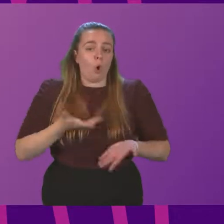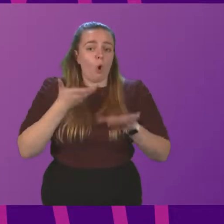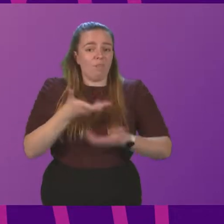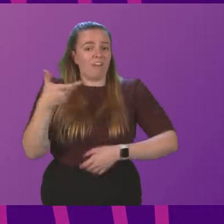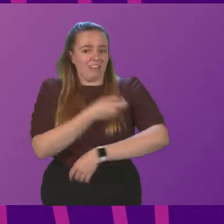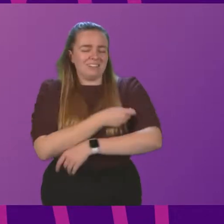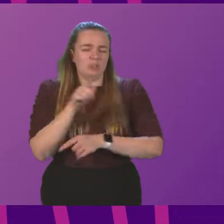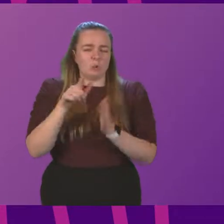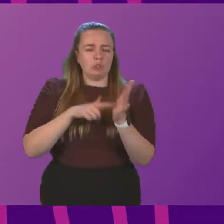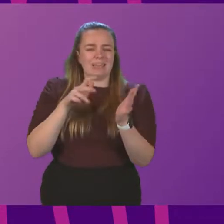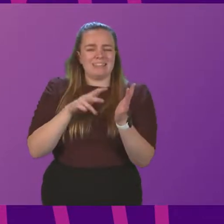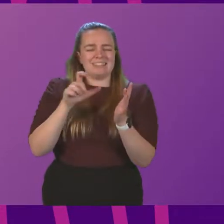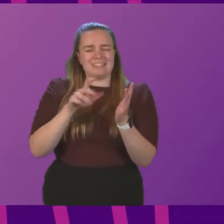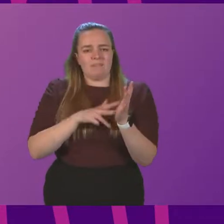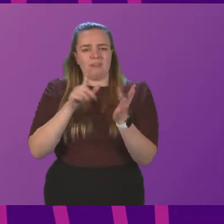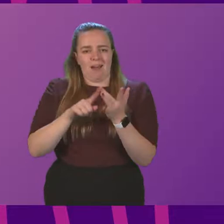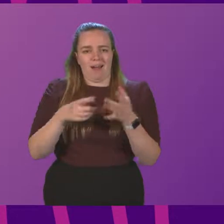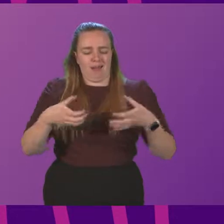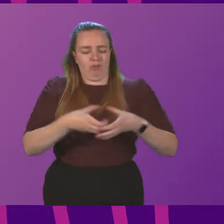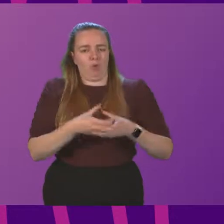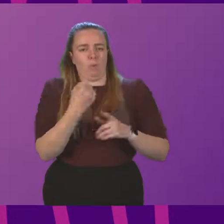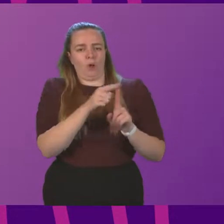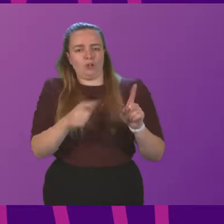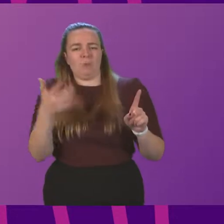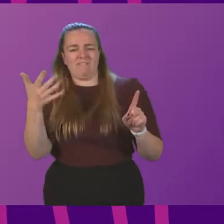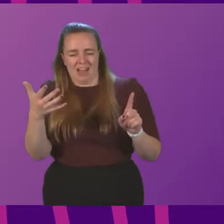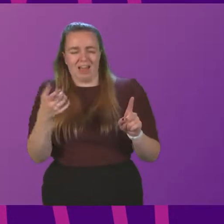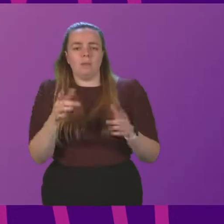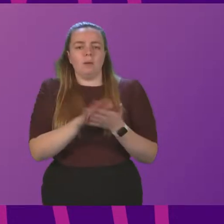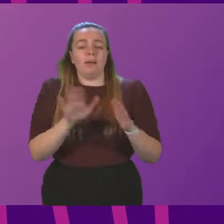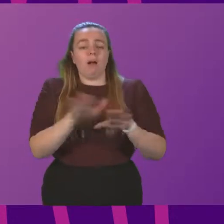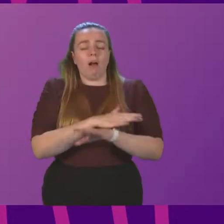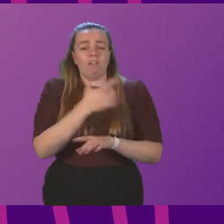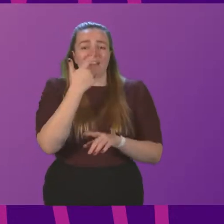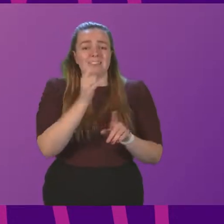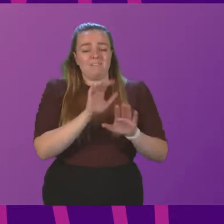JCVI groups 1 to 5—covering those who are aged over 70, those who are clinically